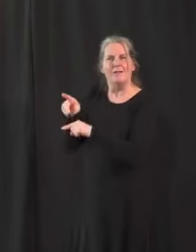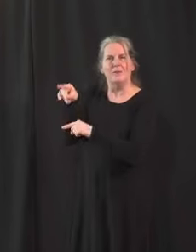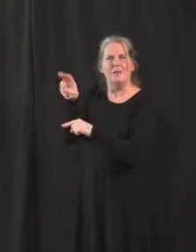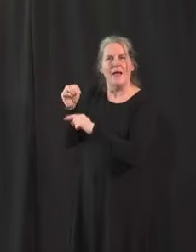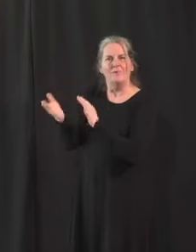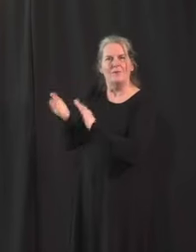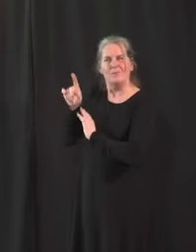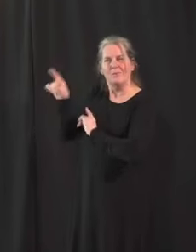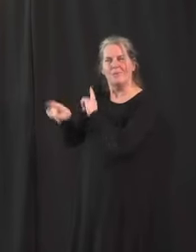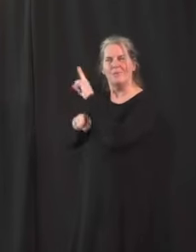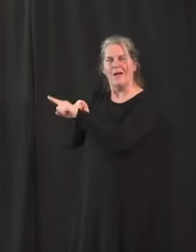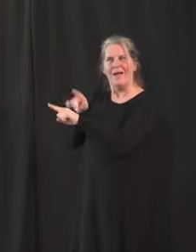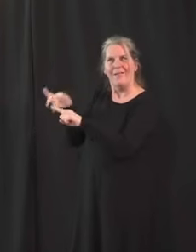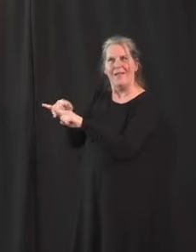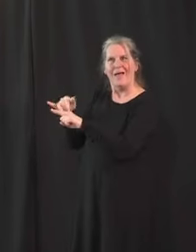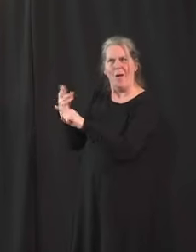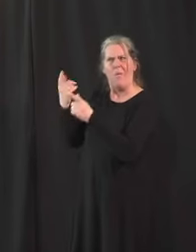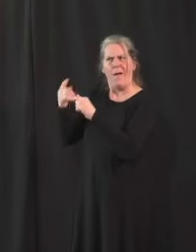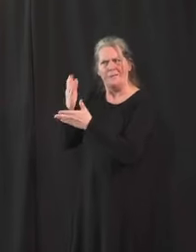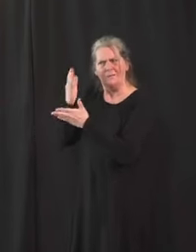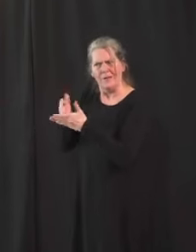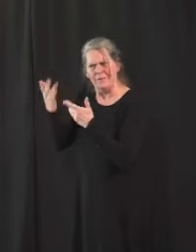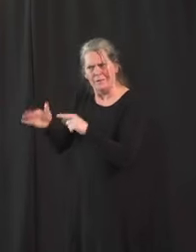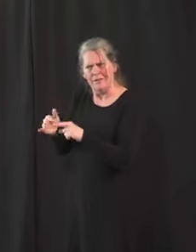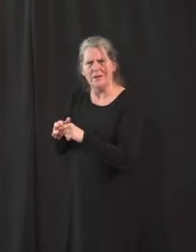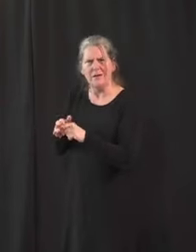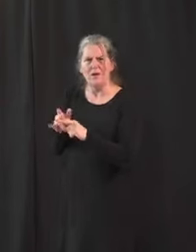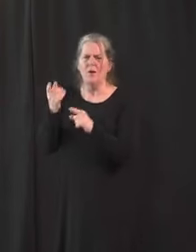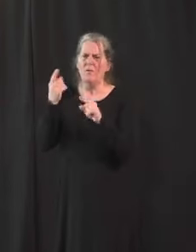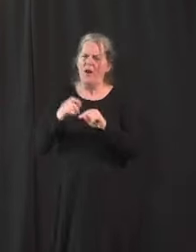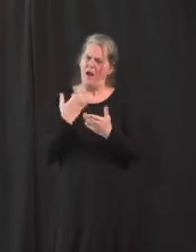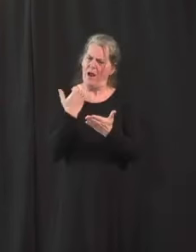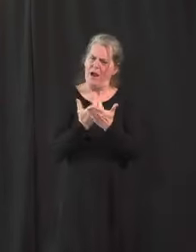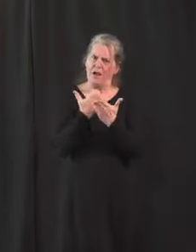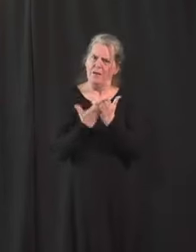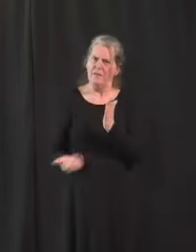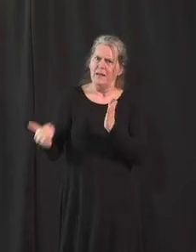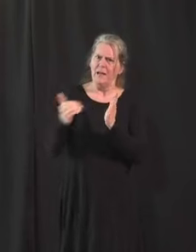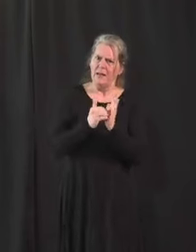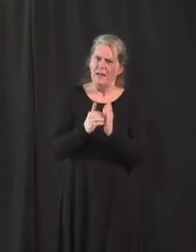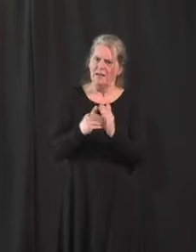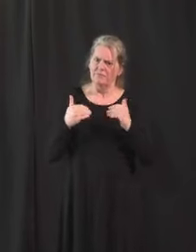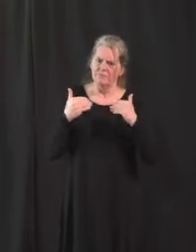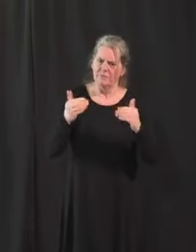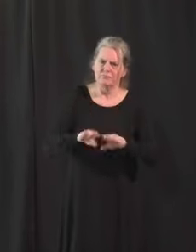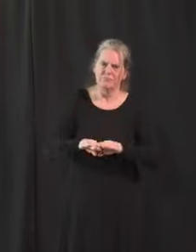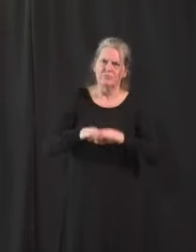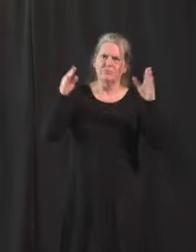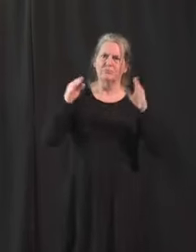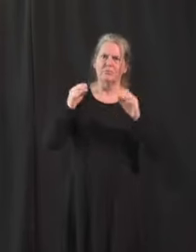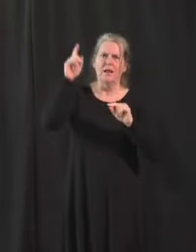WHEN WILL OUR ECONOMY MIGHT REOPEN FOR BUSINESS AND WHEN WE MIGHT LIFT RESTRICTIONS THAT ARE CURRENTLY IN PLACE.